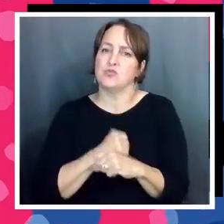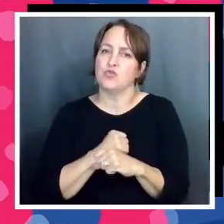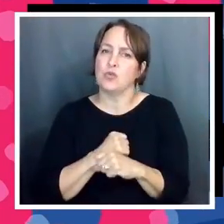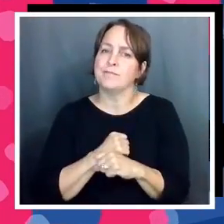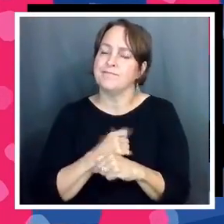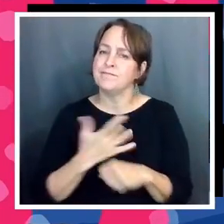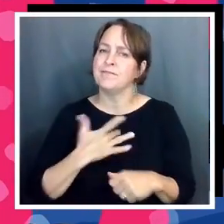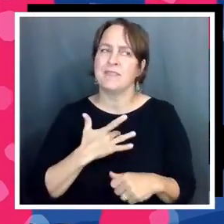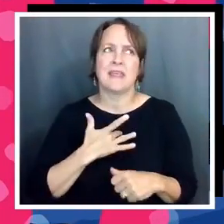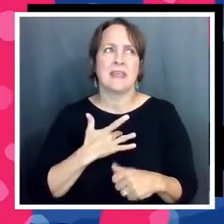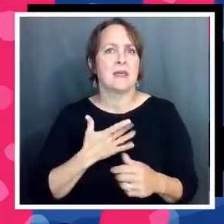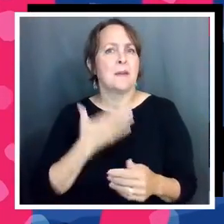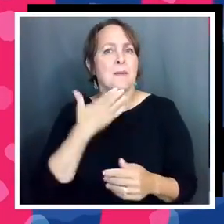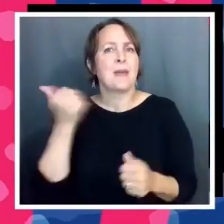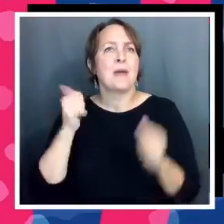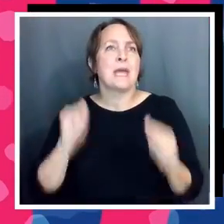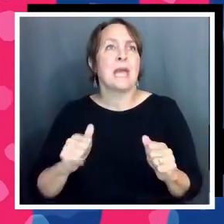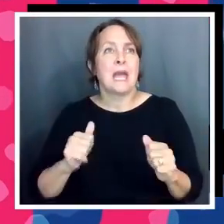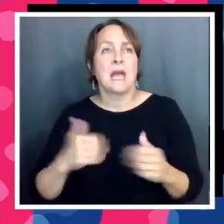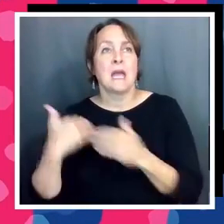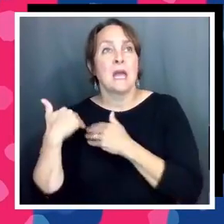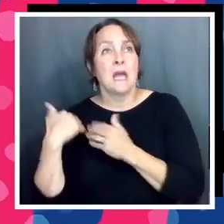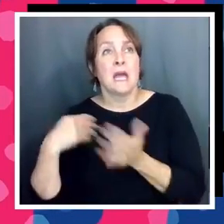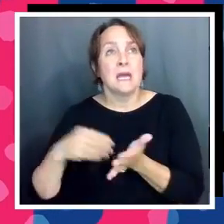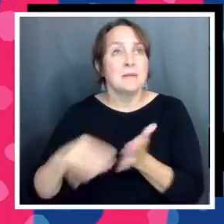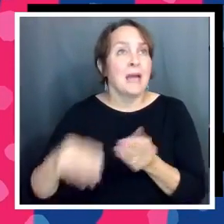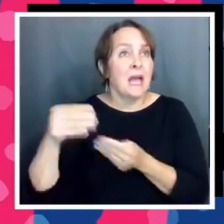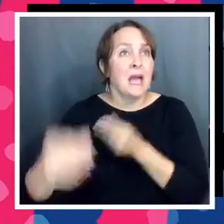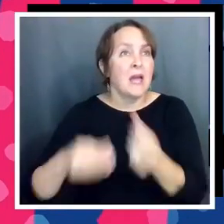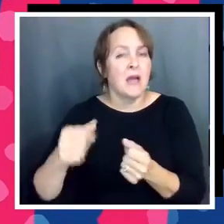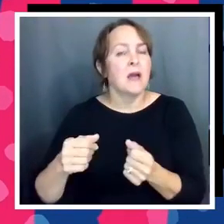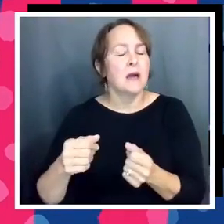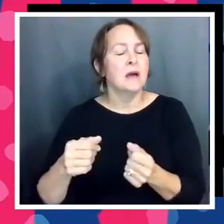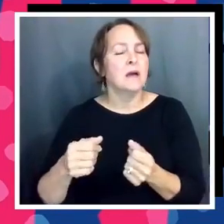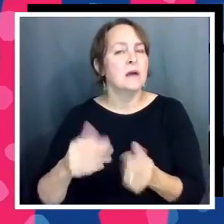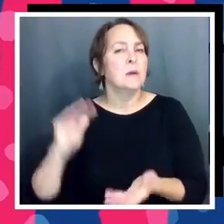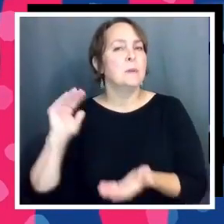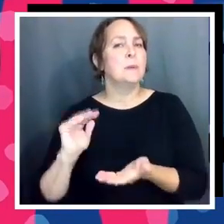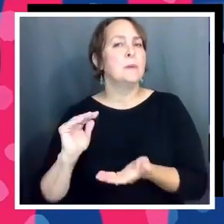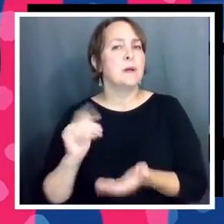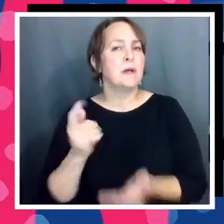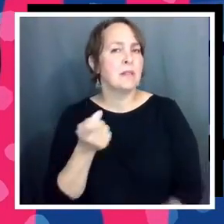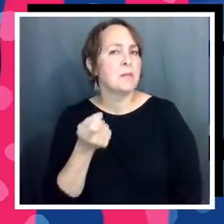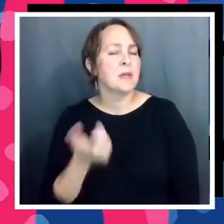FAMILIES RECEIVING THE SAME